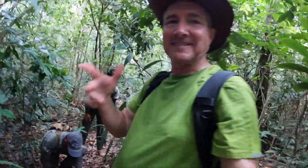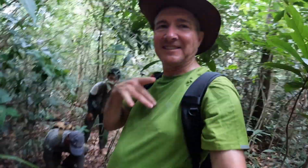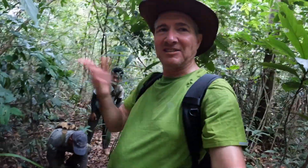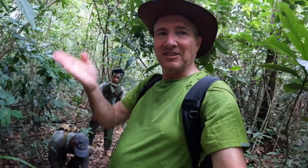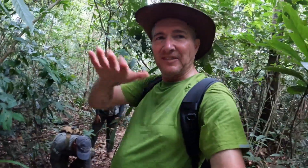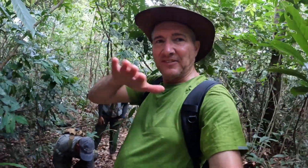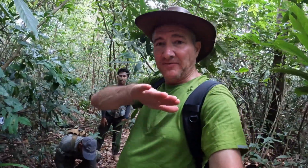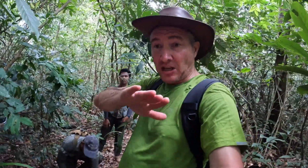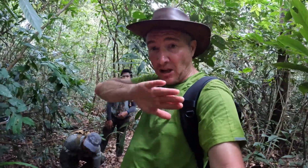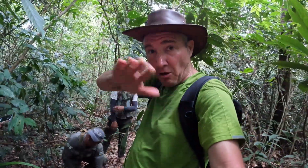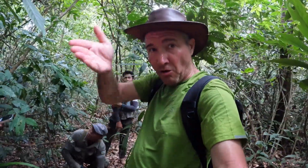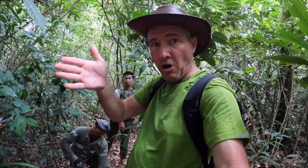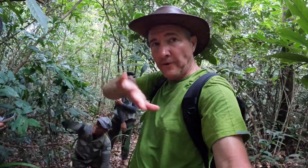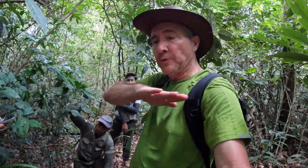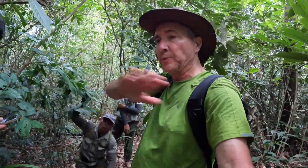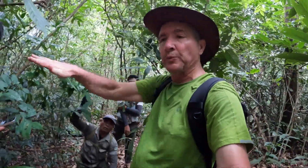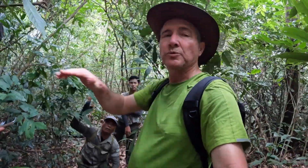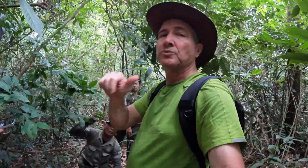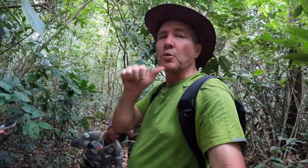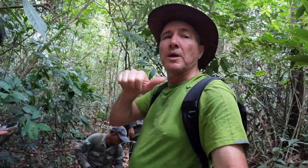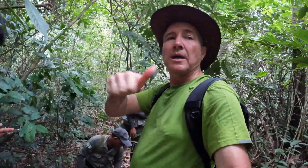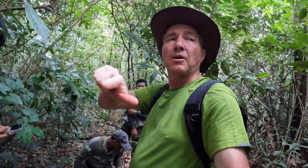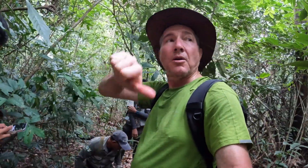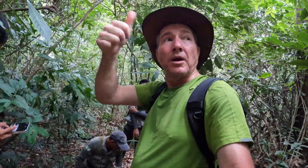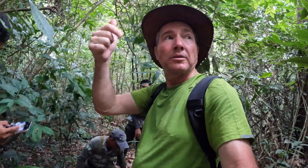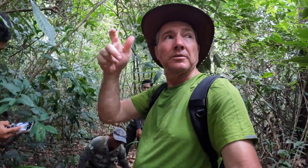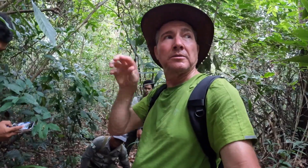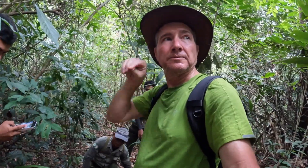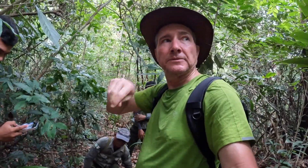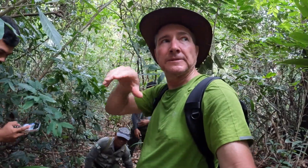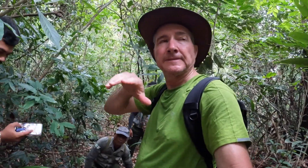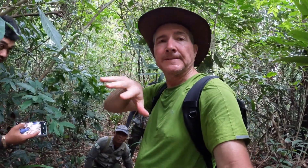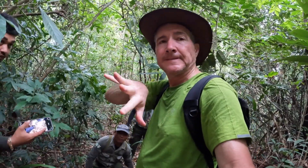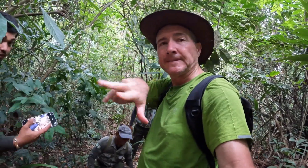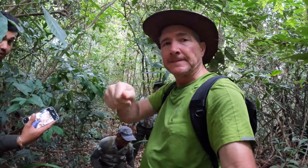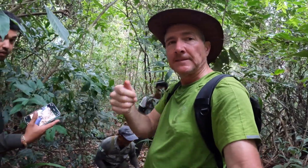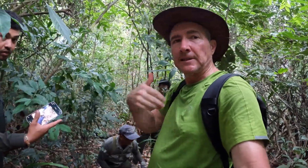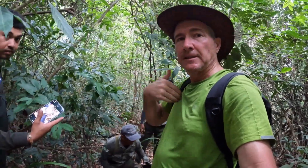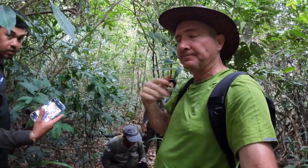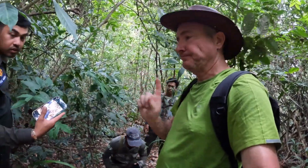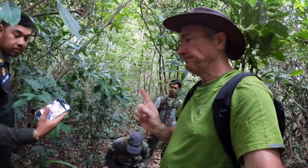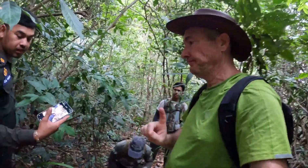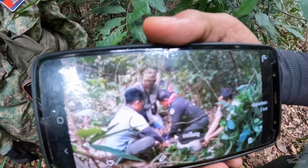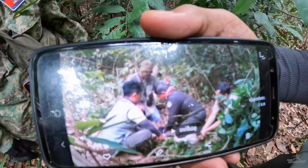They tend to clear them in the afternoon so no more animals get caught.